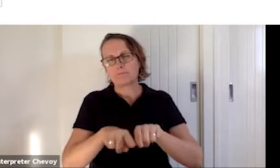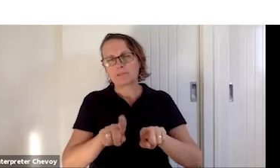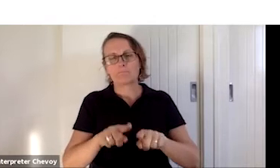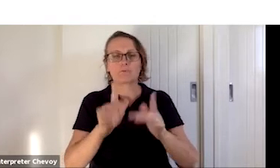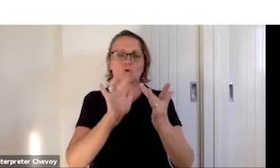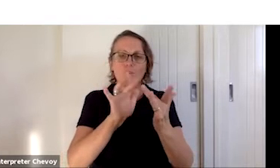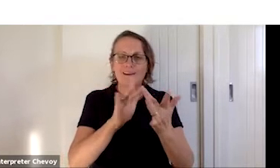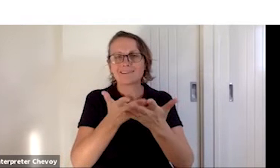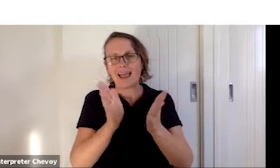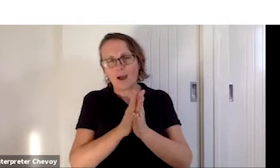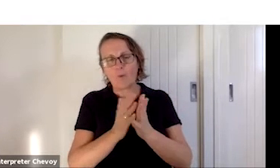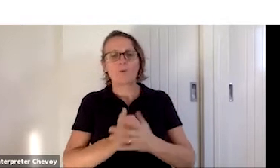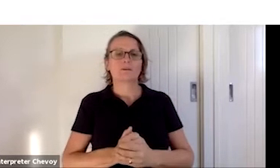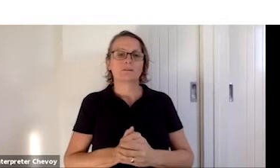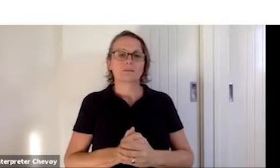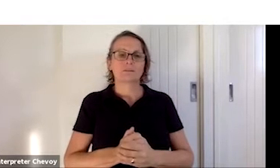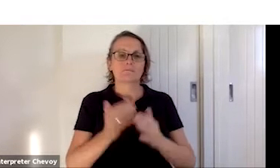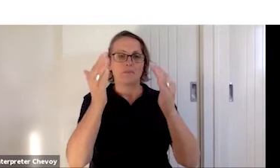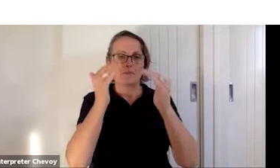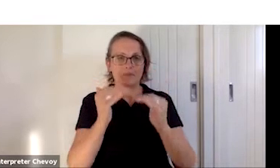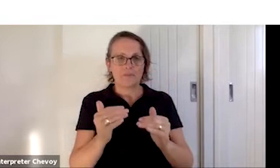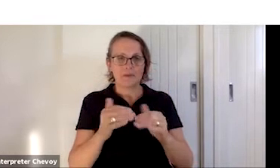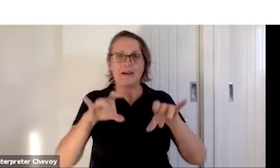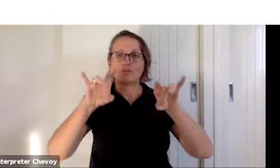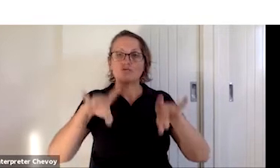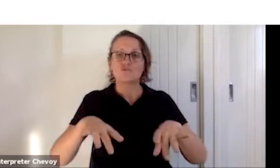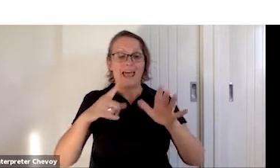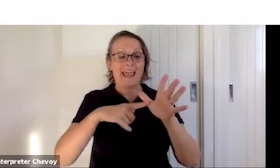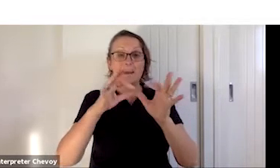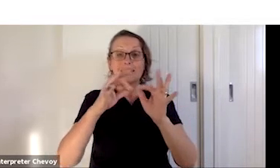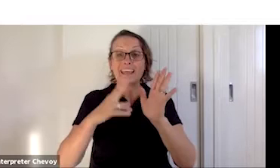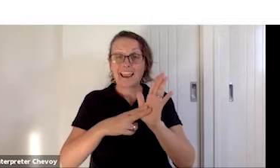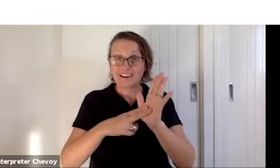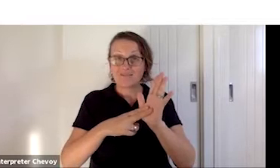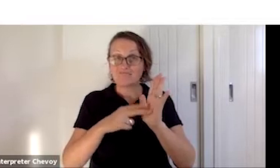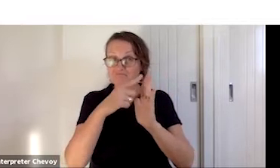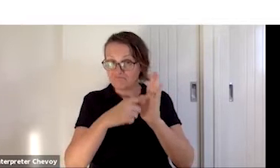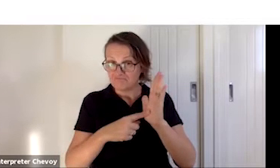Then there's a part about the Australian business number, or your ABN. You don't